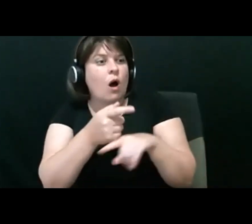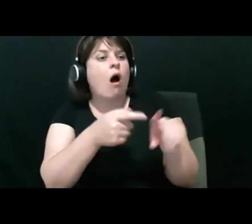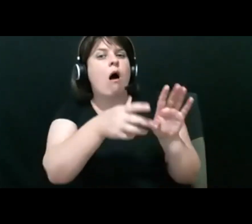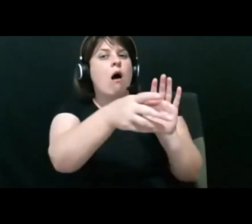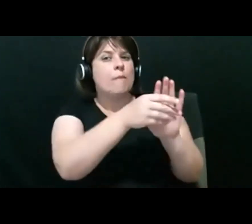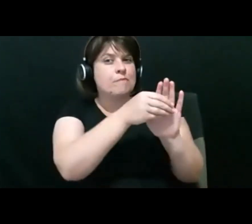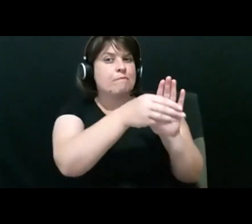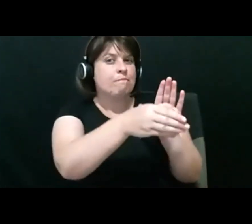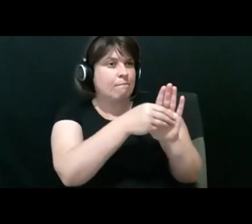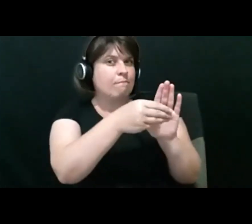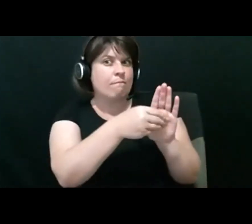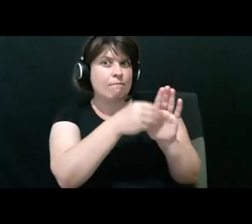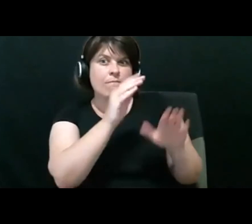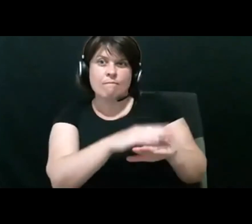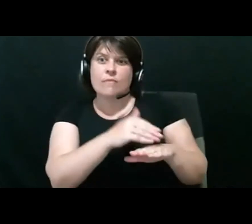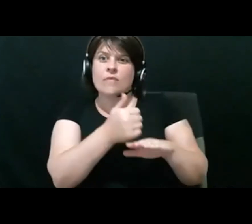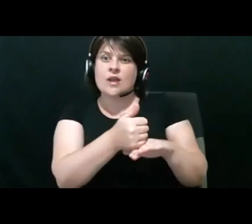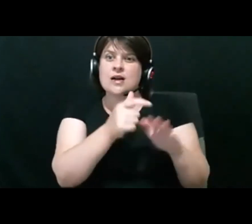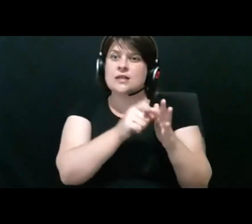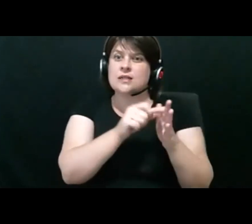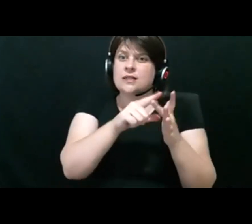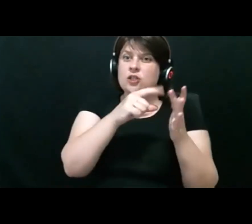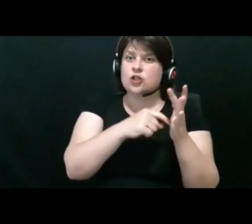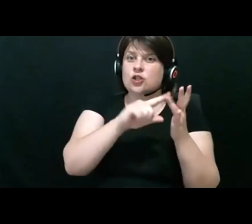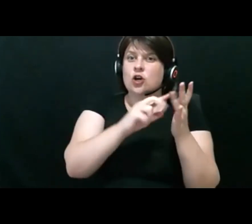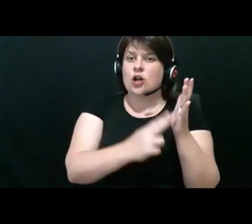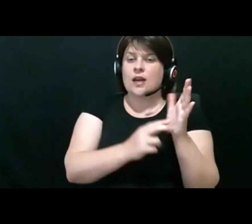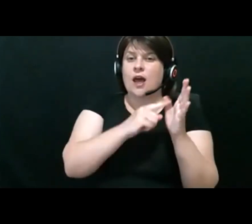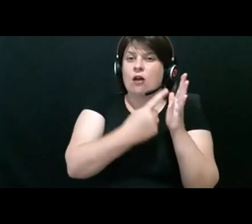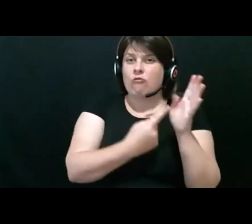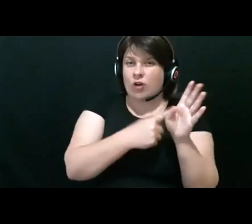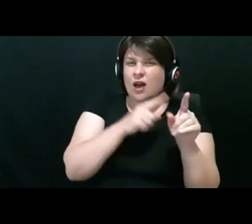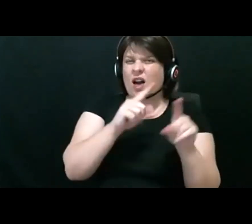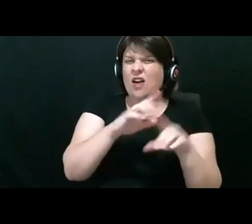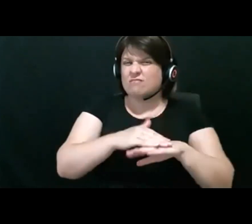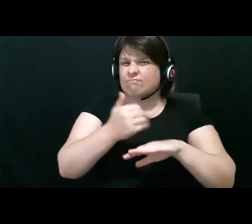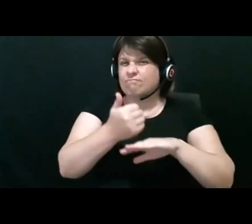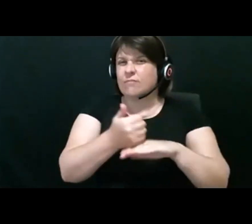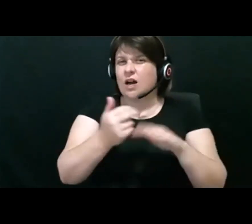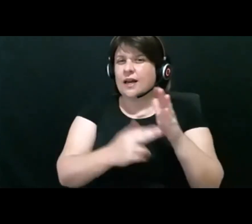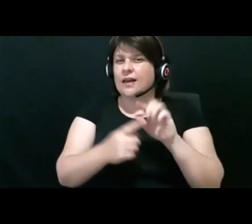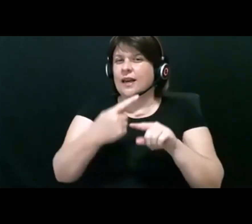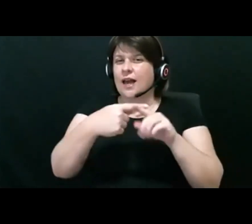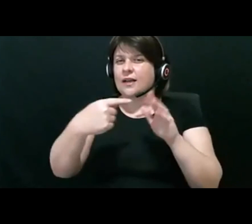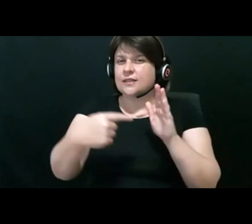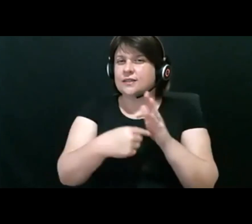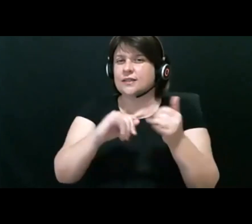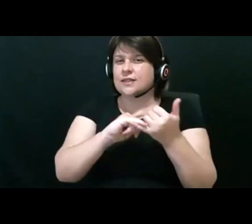That app is released by Next Sense who some of you might know as RIDBC children.